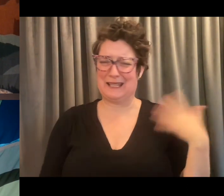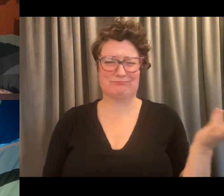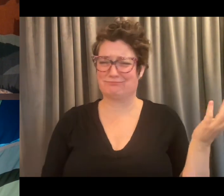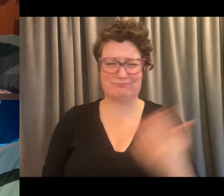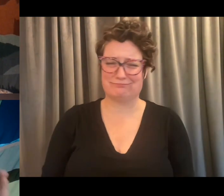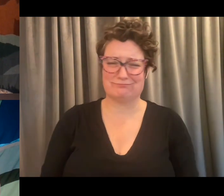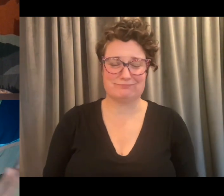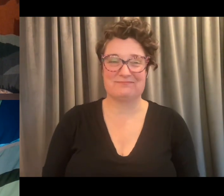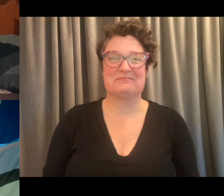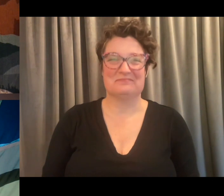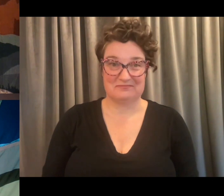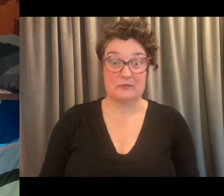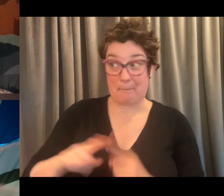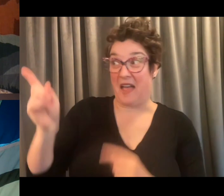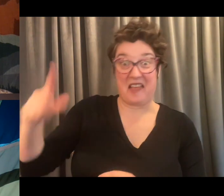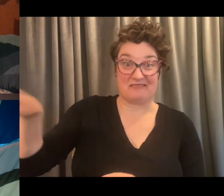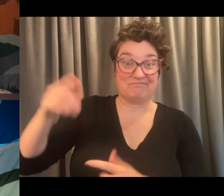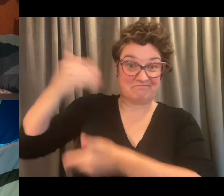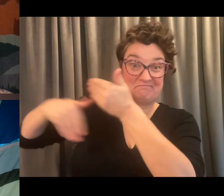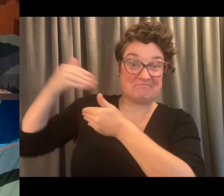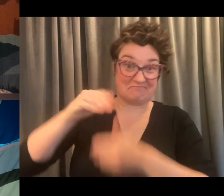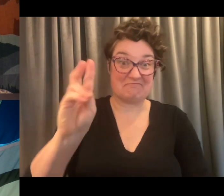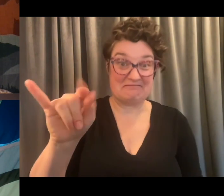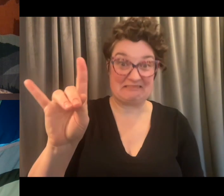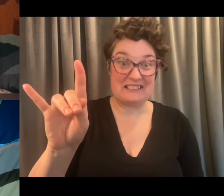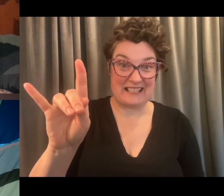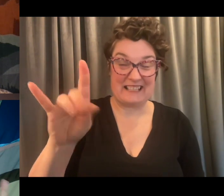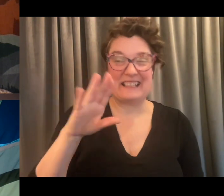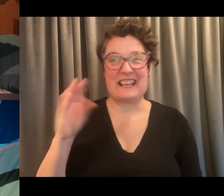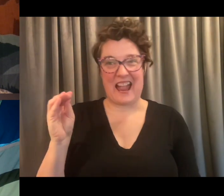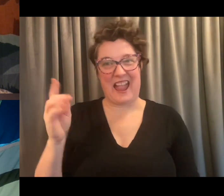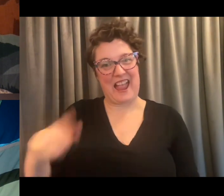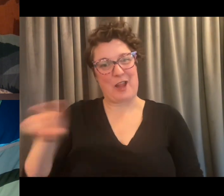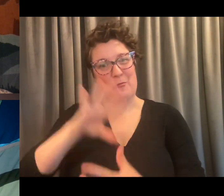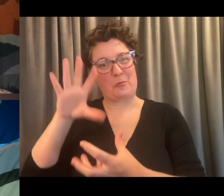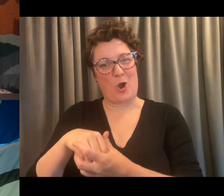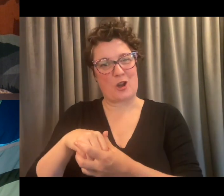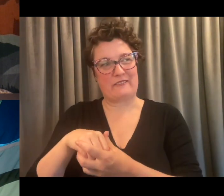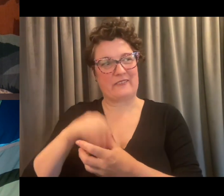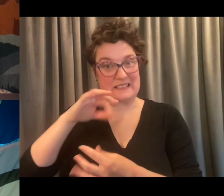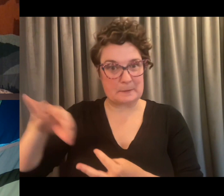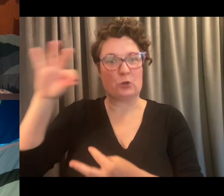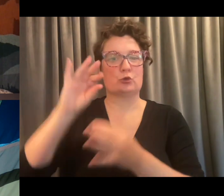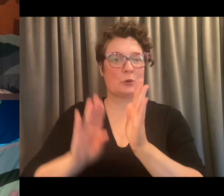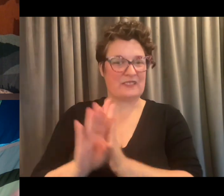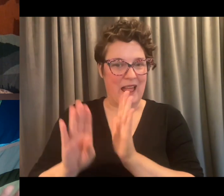But they did, and they were part of the spiritual development between Passover